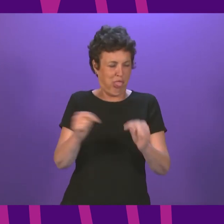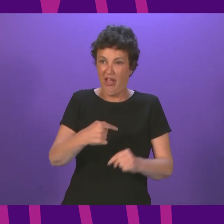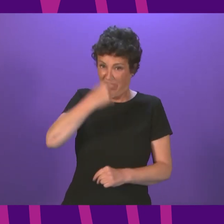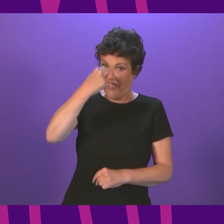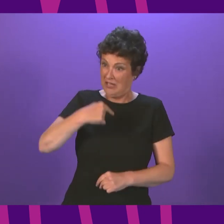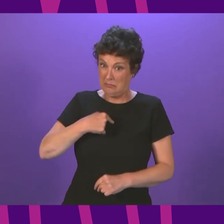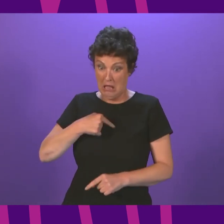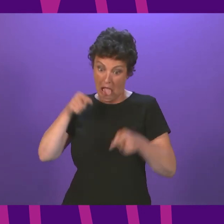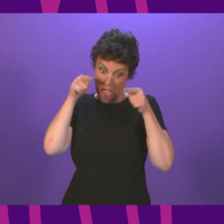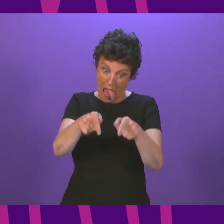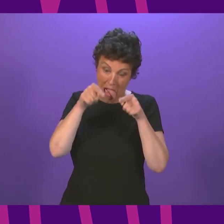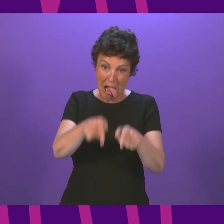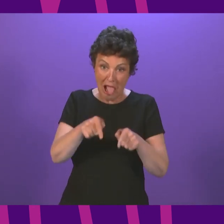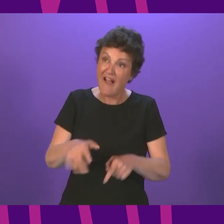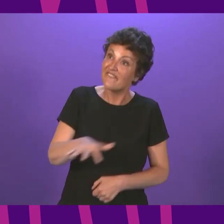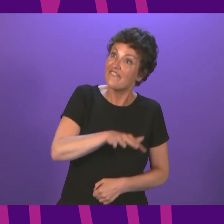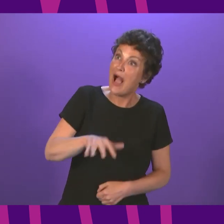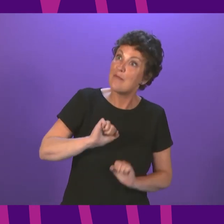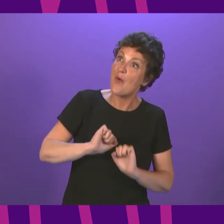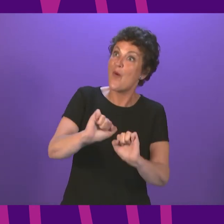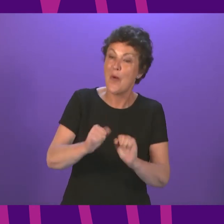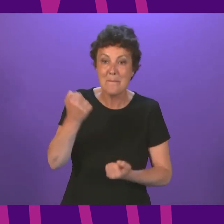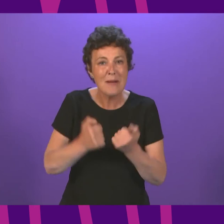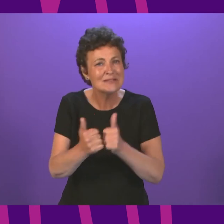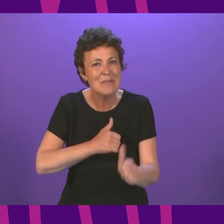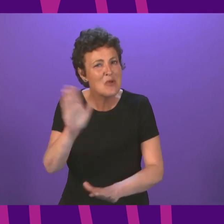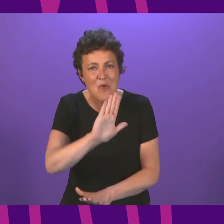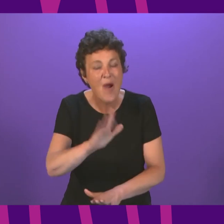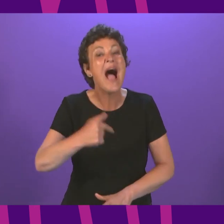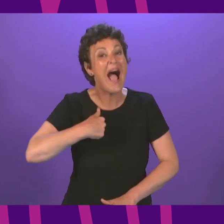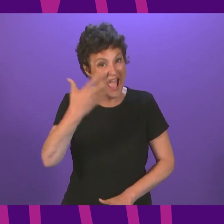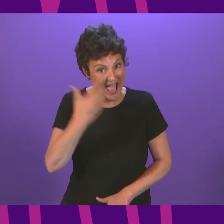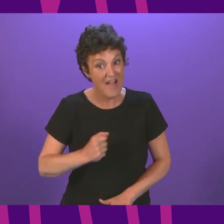credit should be extended, which I support, I argue that the ban on evictions should have